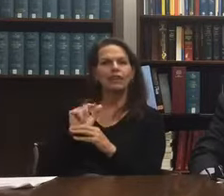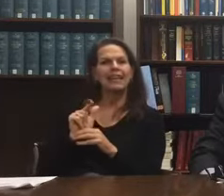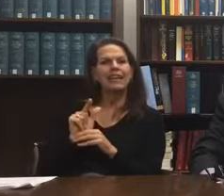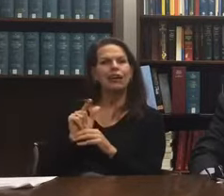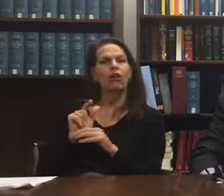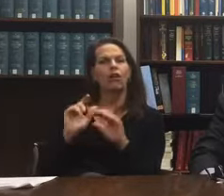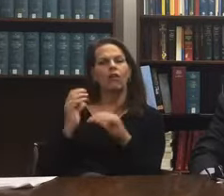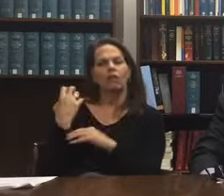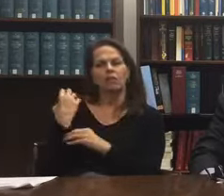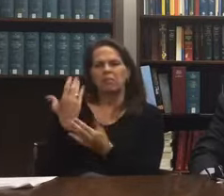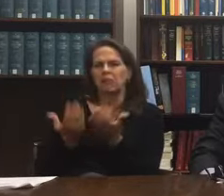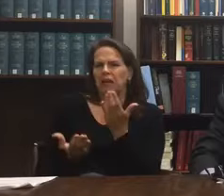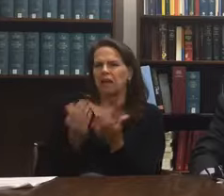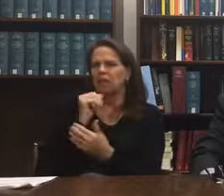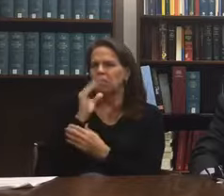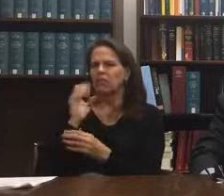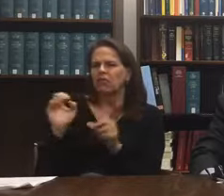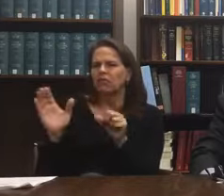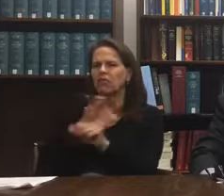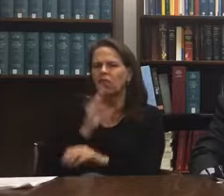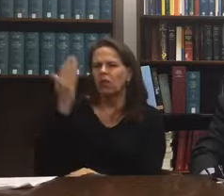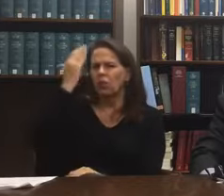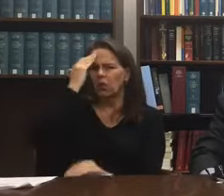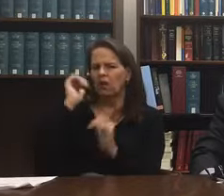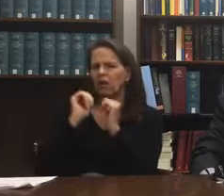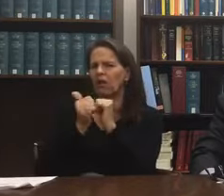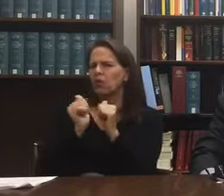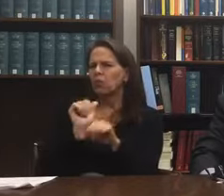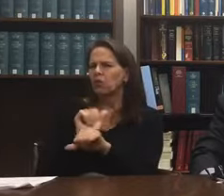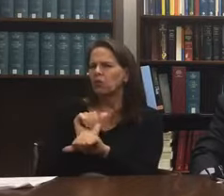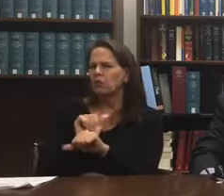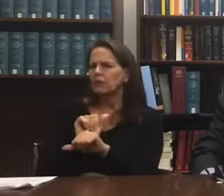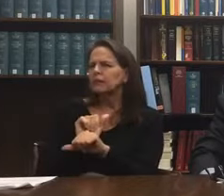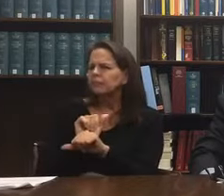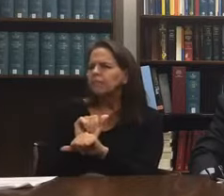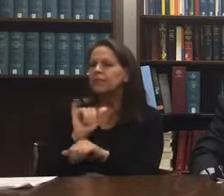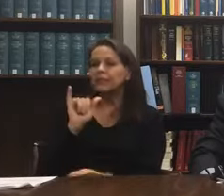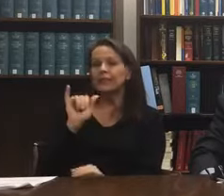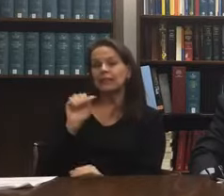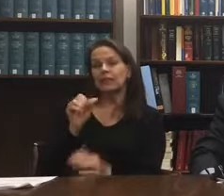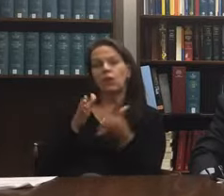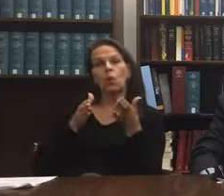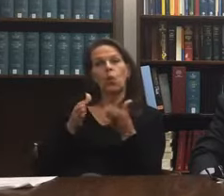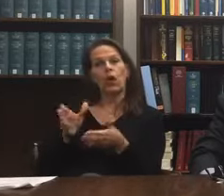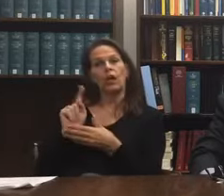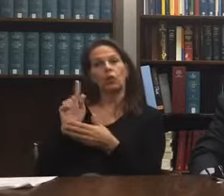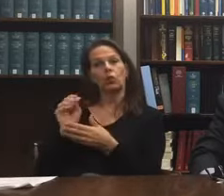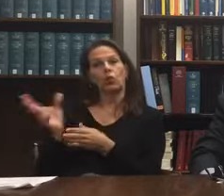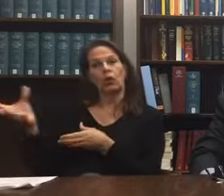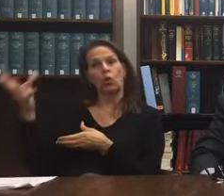completely aware of how that works is there a way to incorporate that into